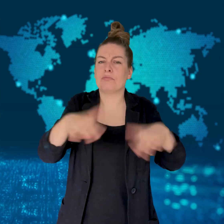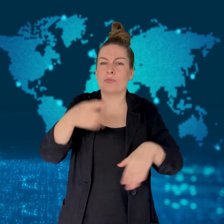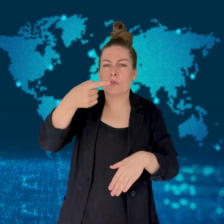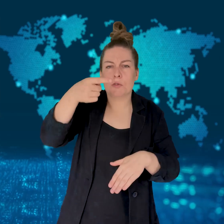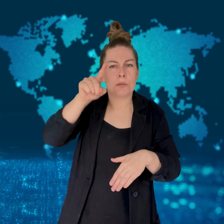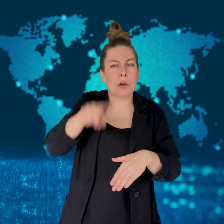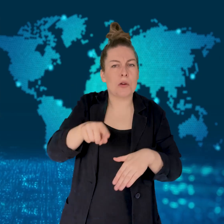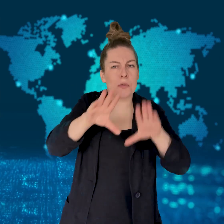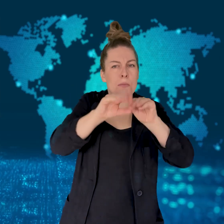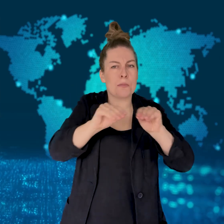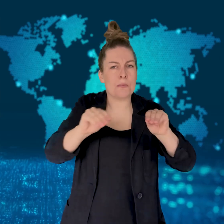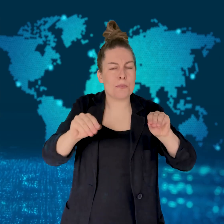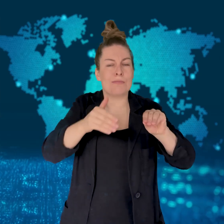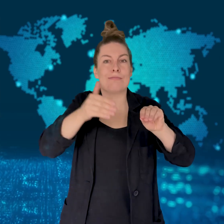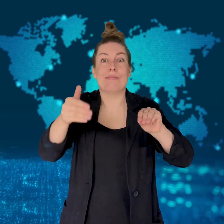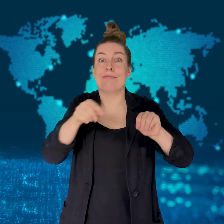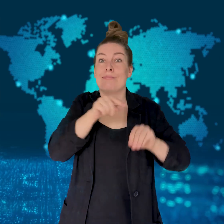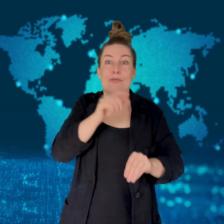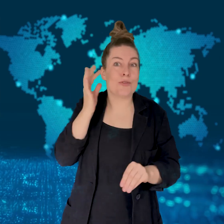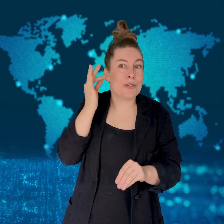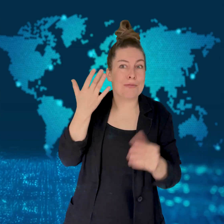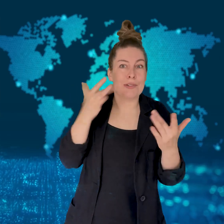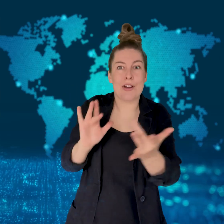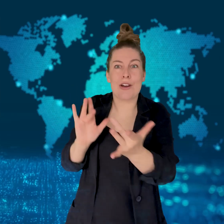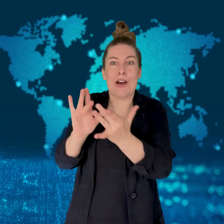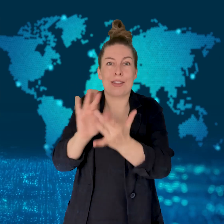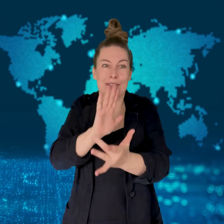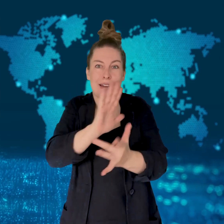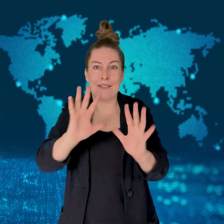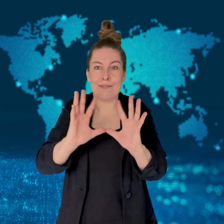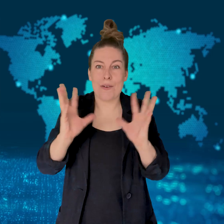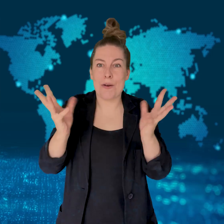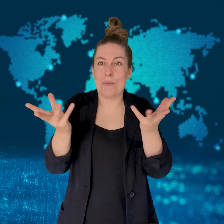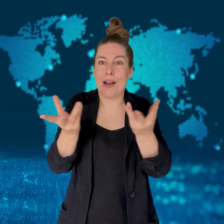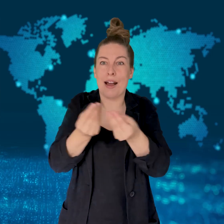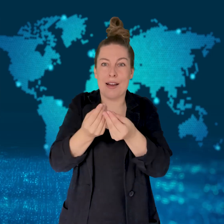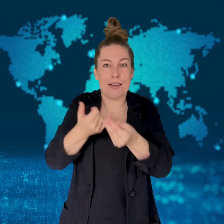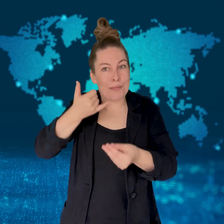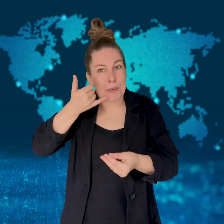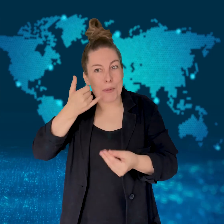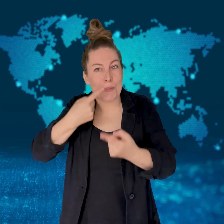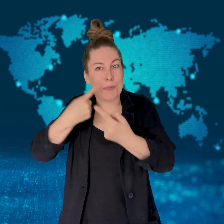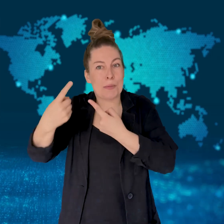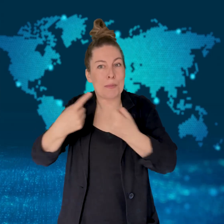She contacted her family last month and told them